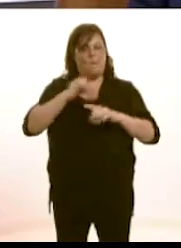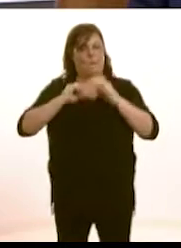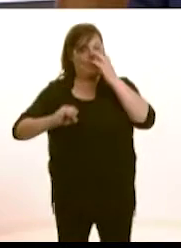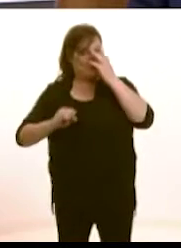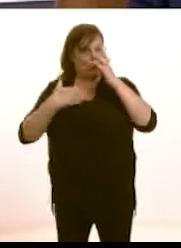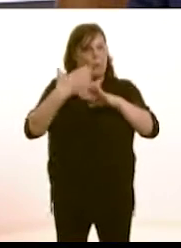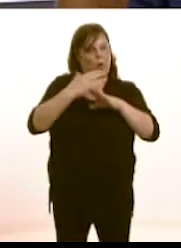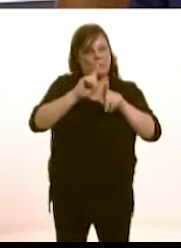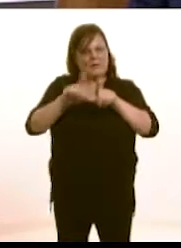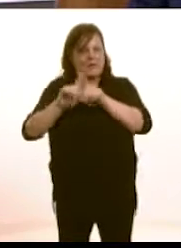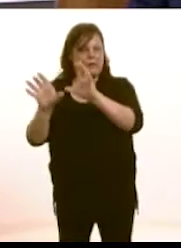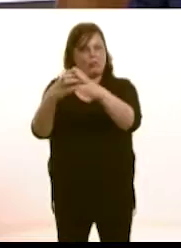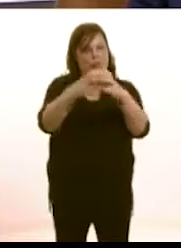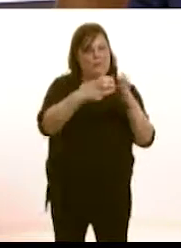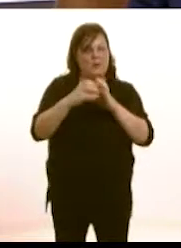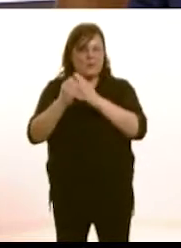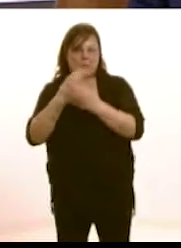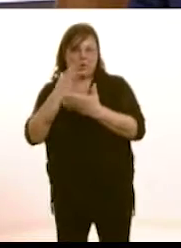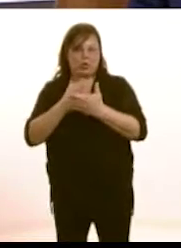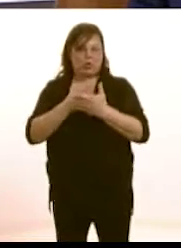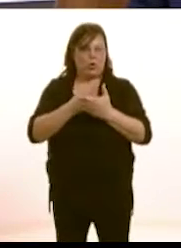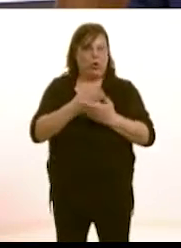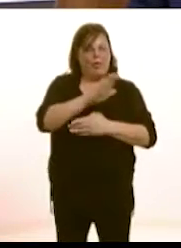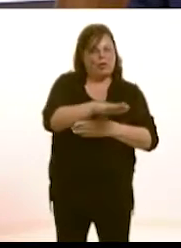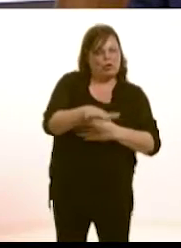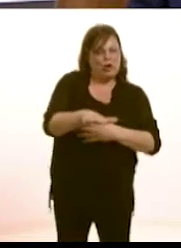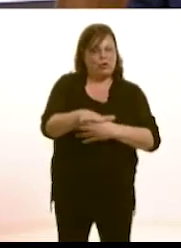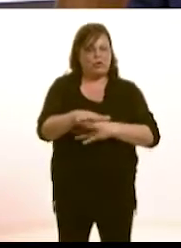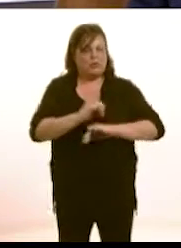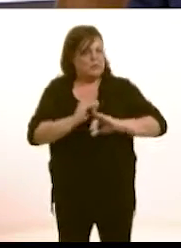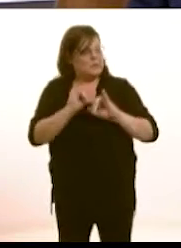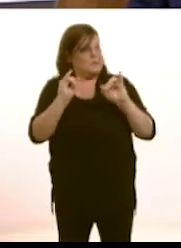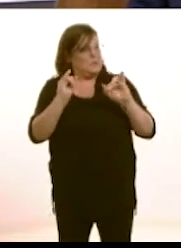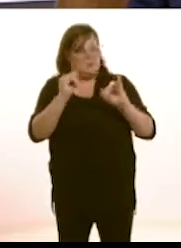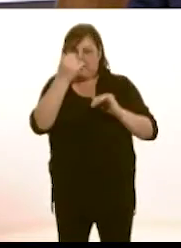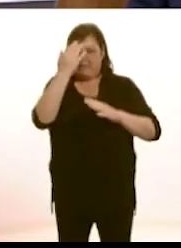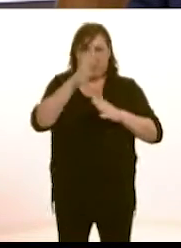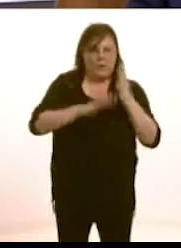partners to ensure we tackle adverse childhood experiences to reduce health-harming and anti-social